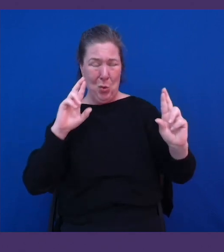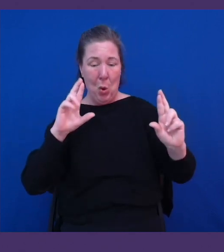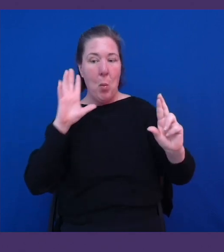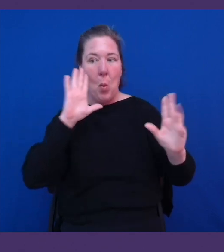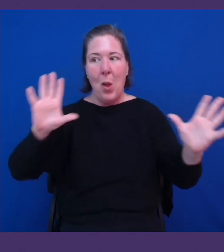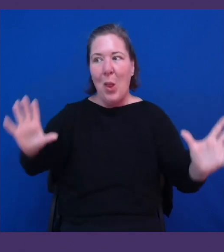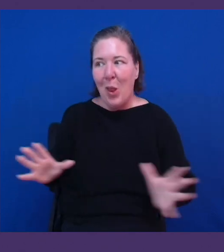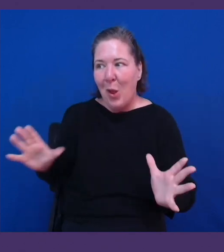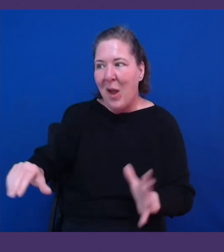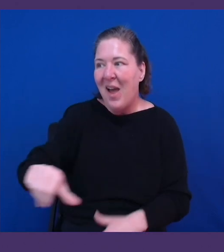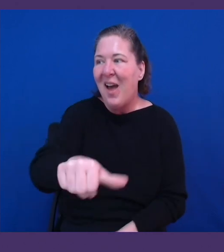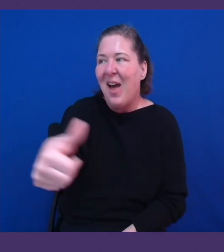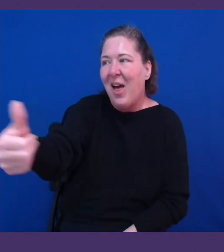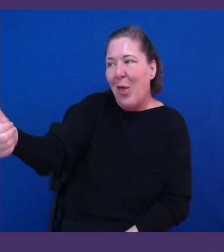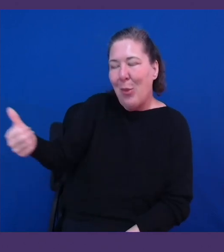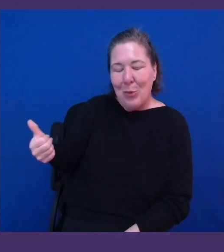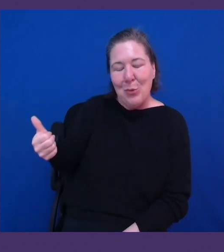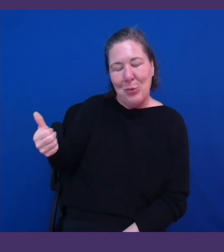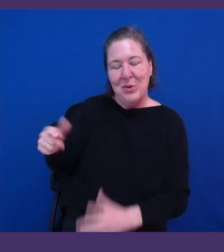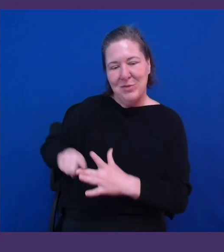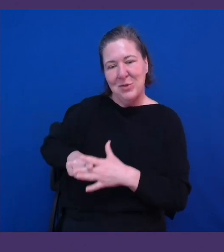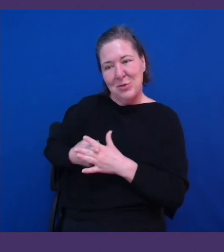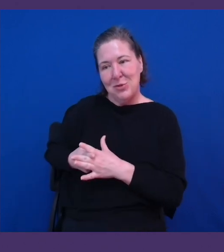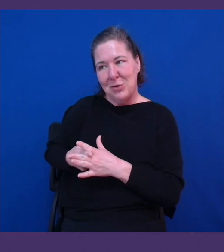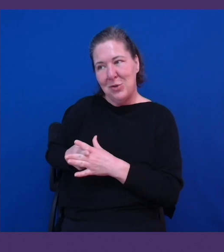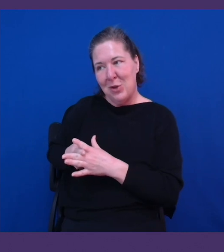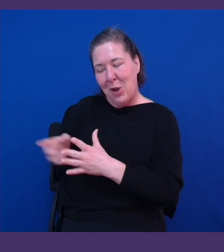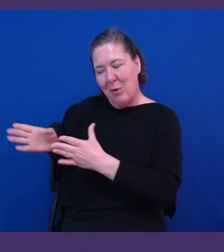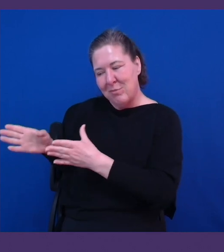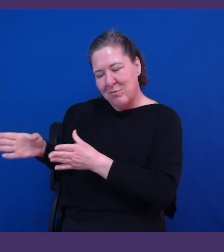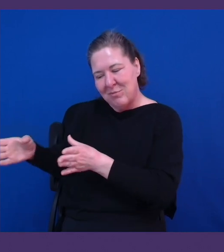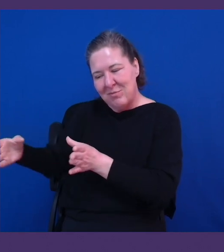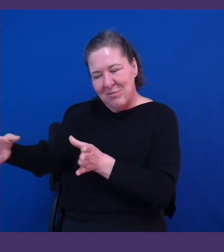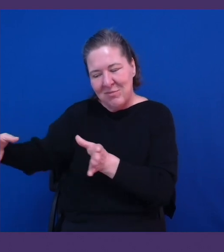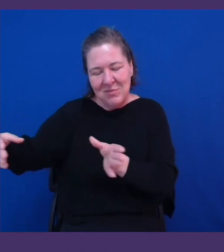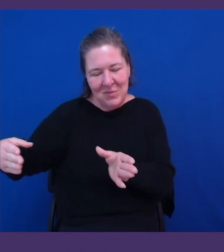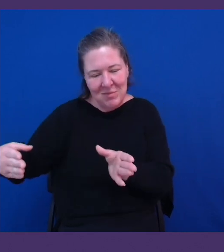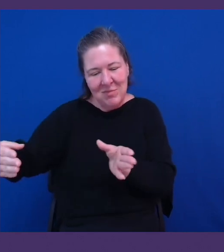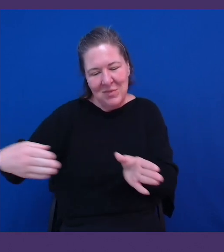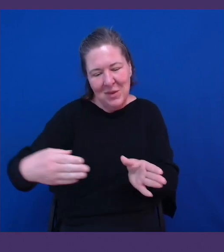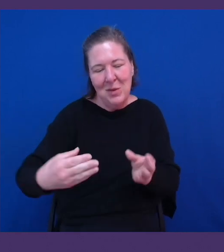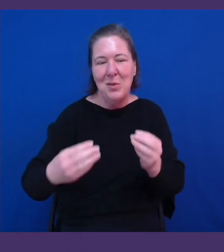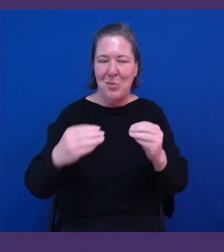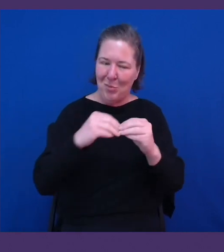to start "shifting left", as the saying goes, and start looking at the whole process